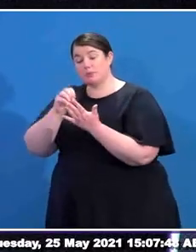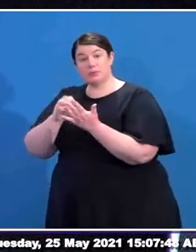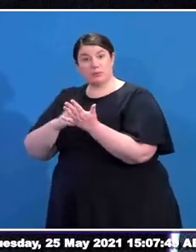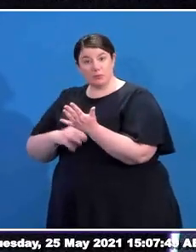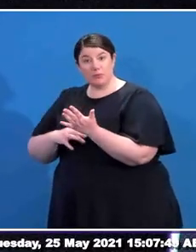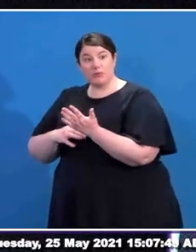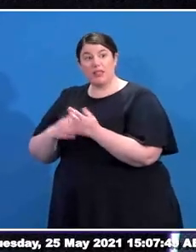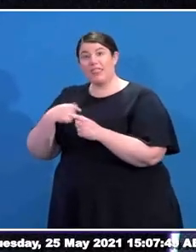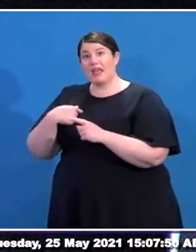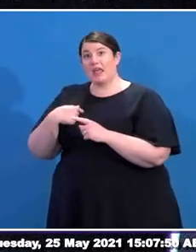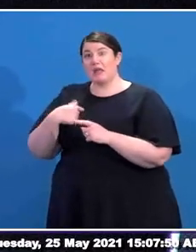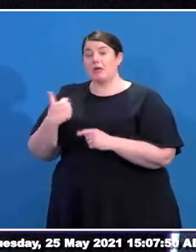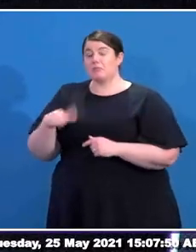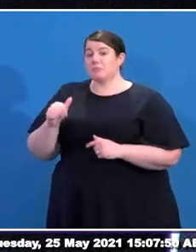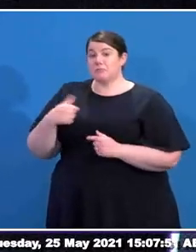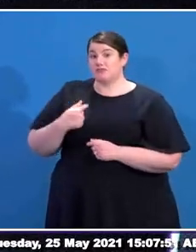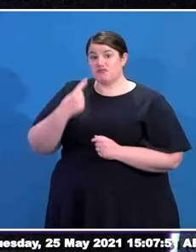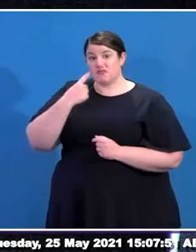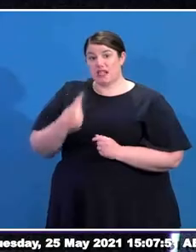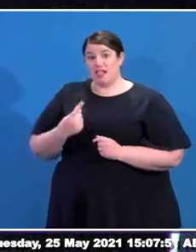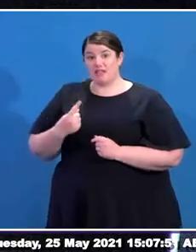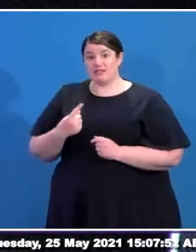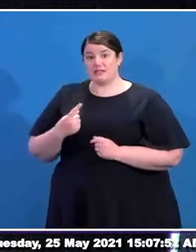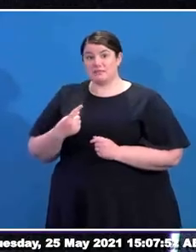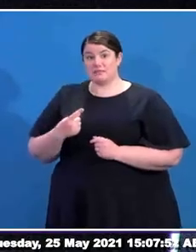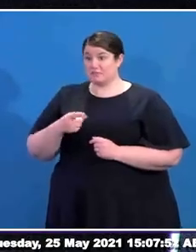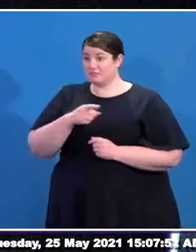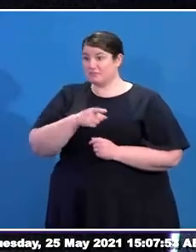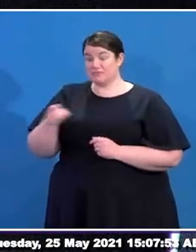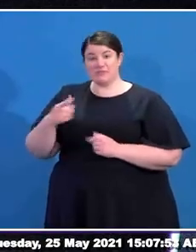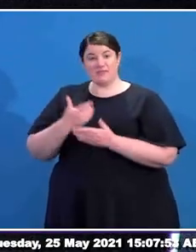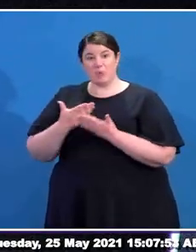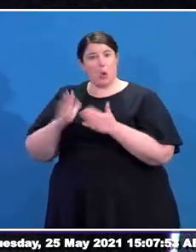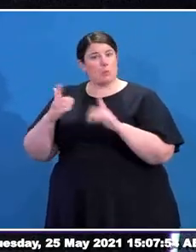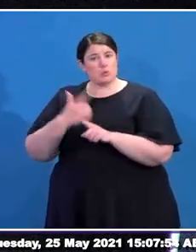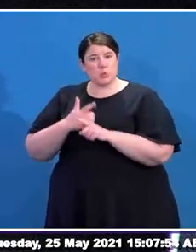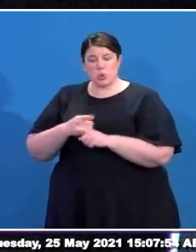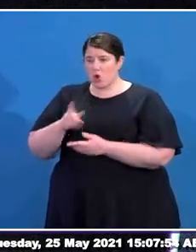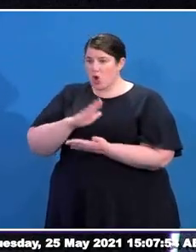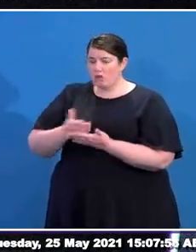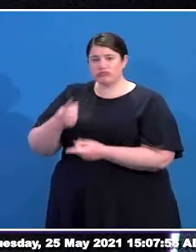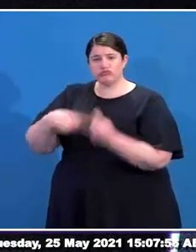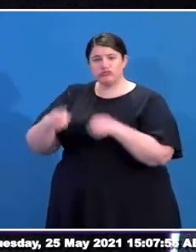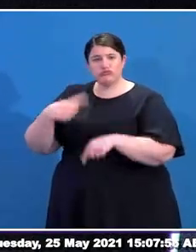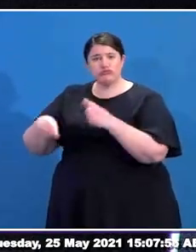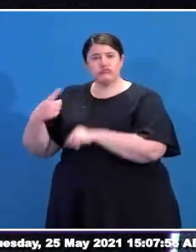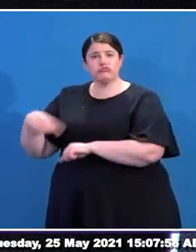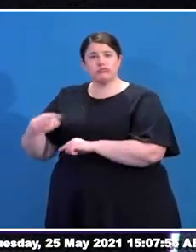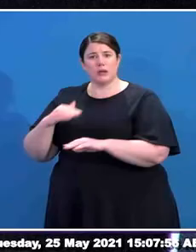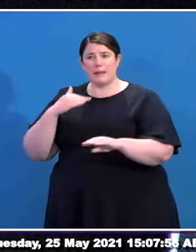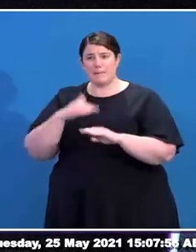the fact that they were quite open and quite honest with me about being scared.